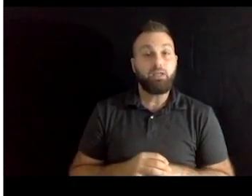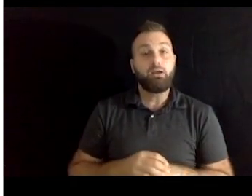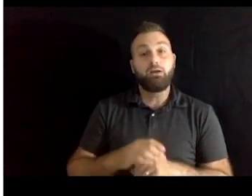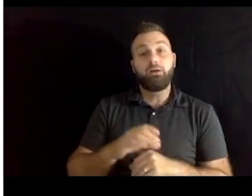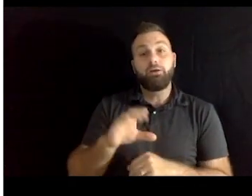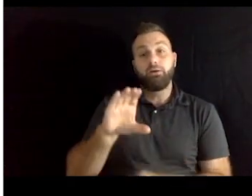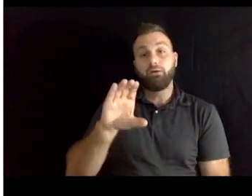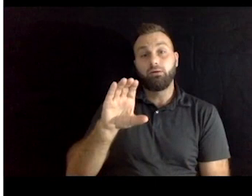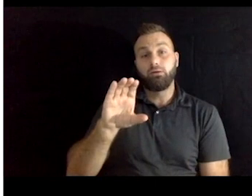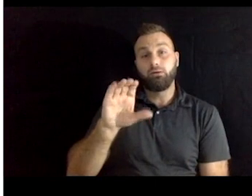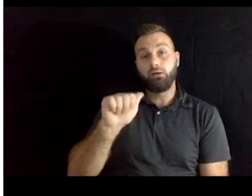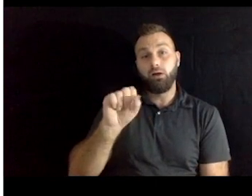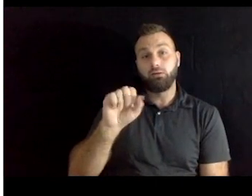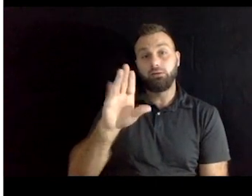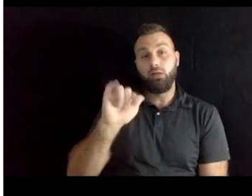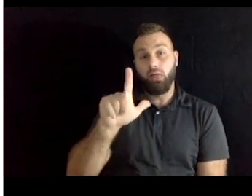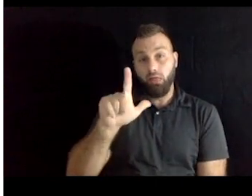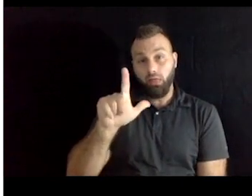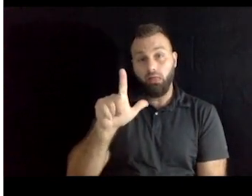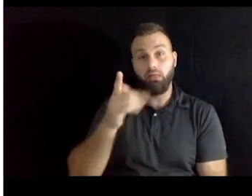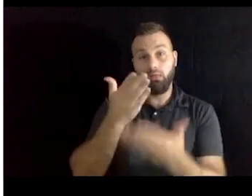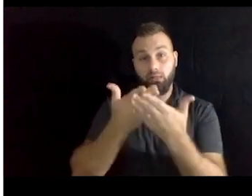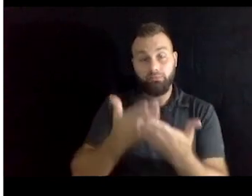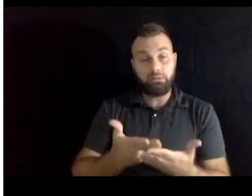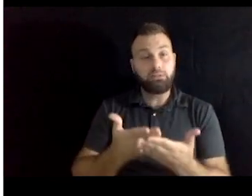able to disentangle those two things.